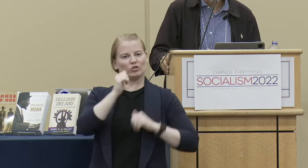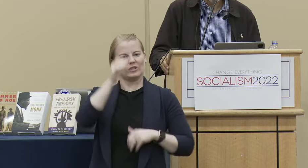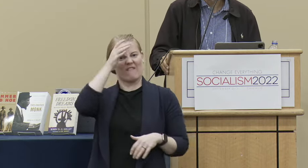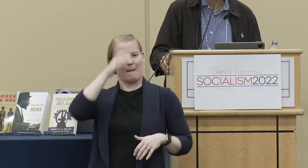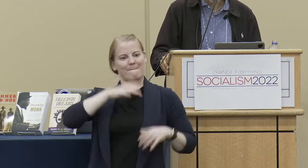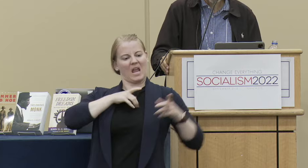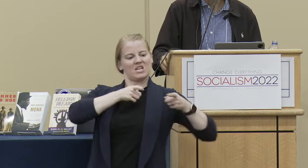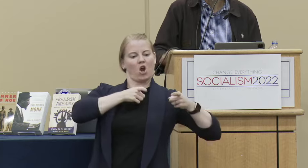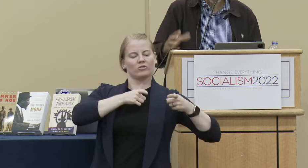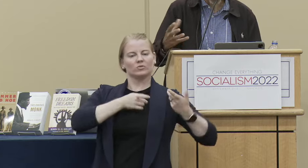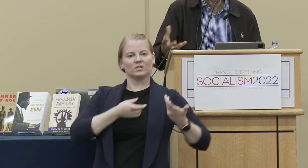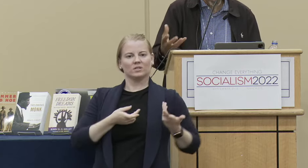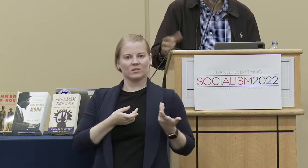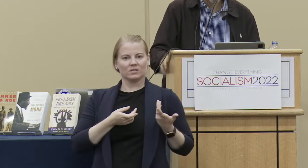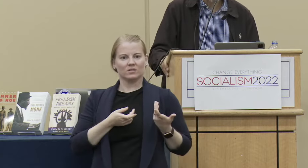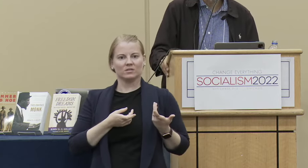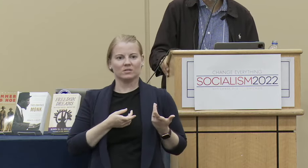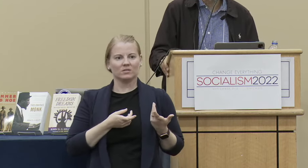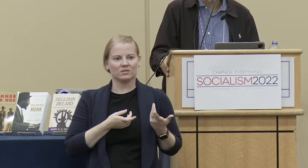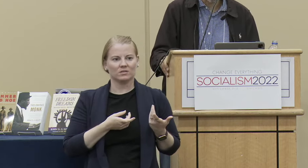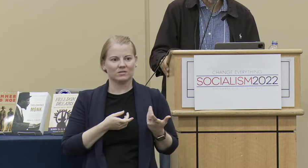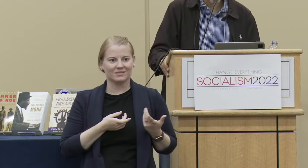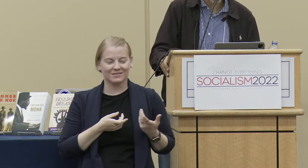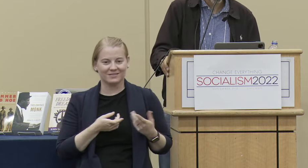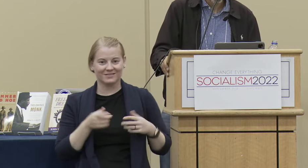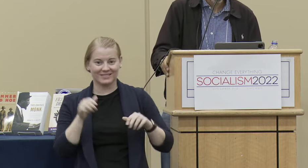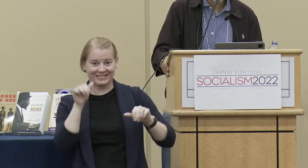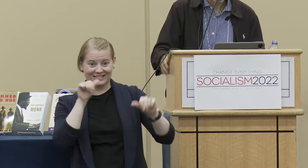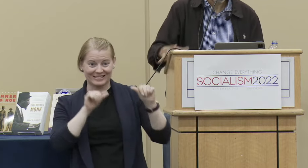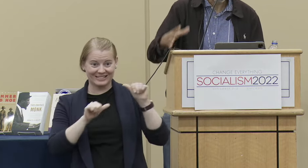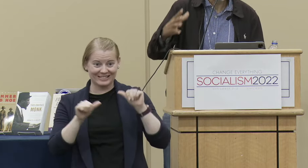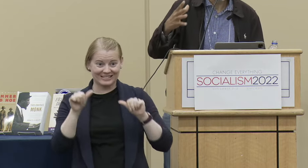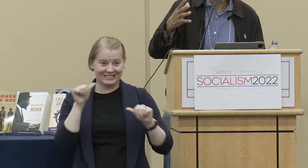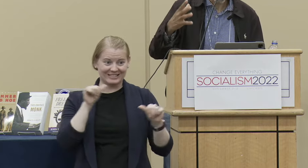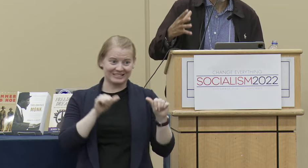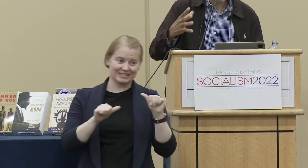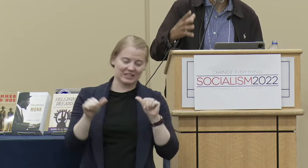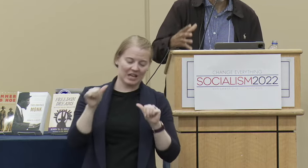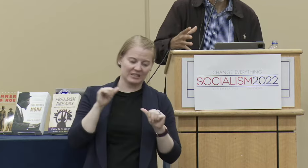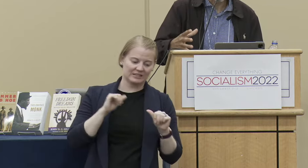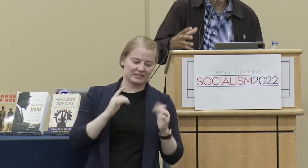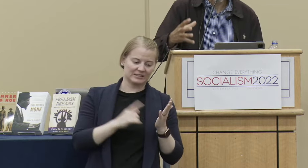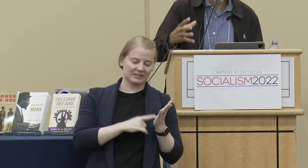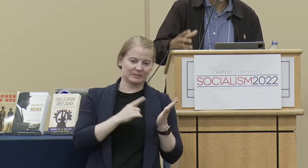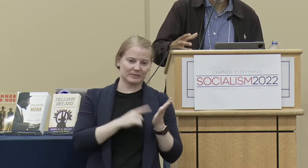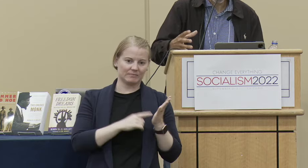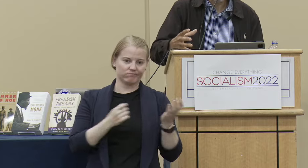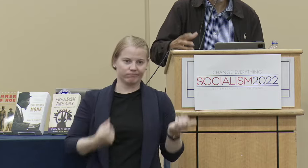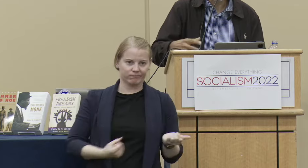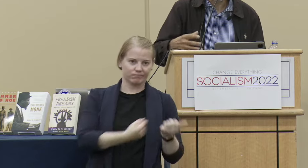superstition , science against balance of patriarchy .